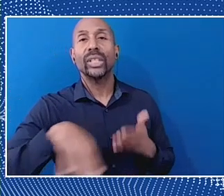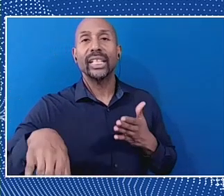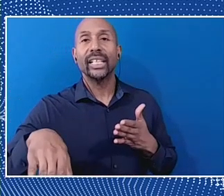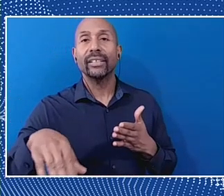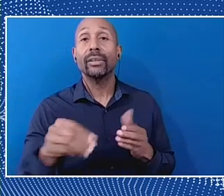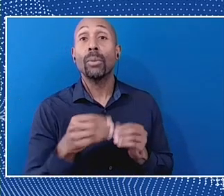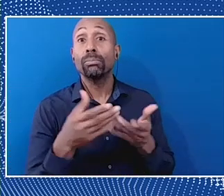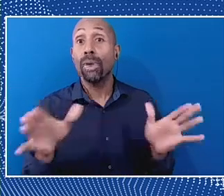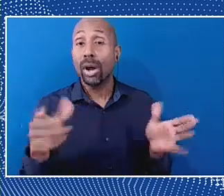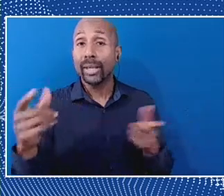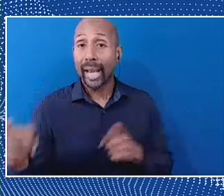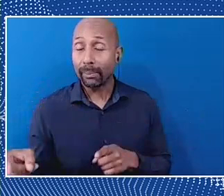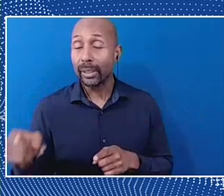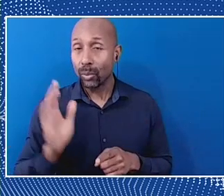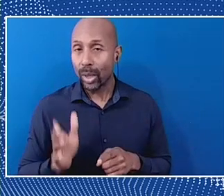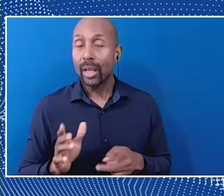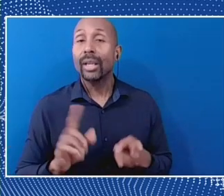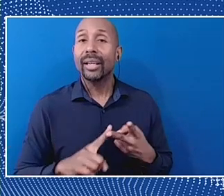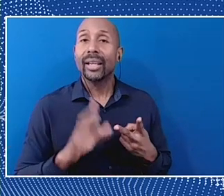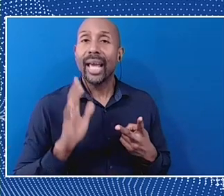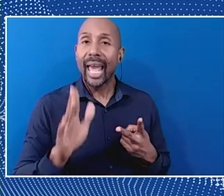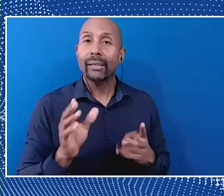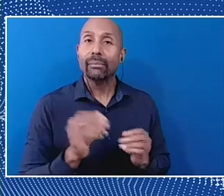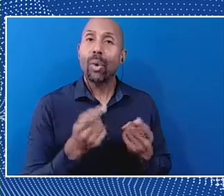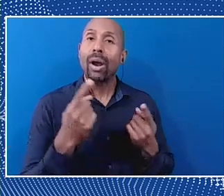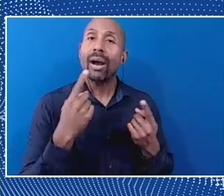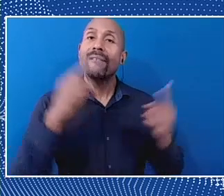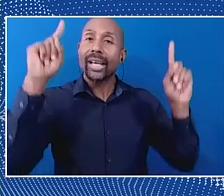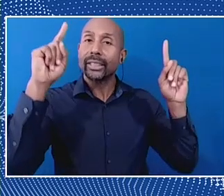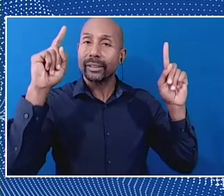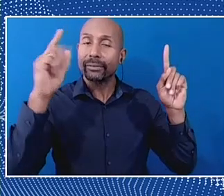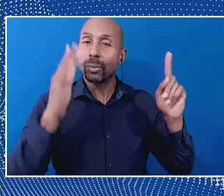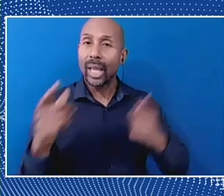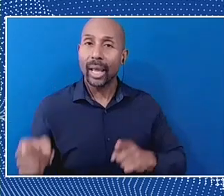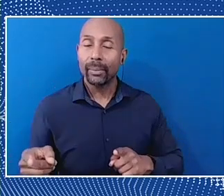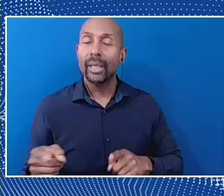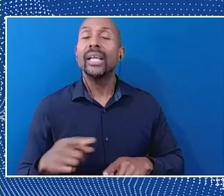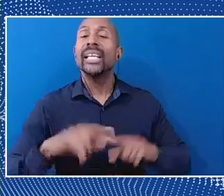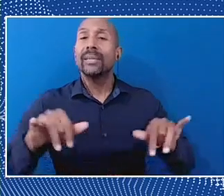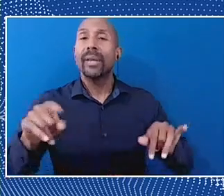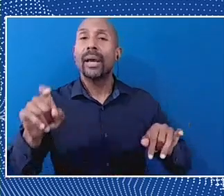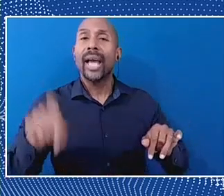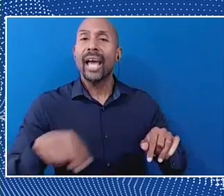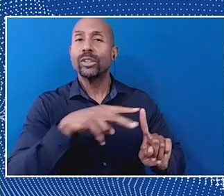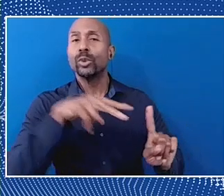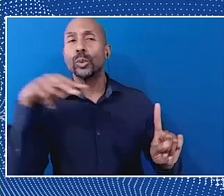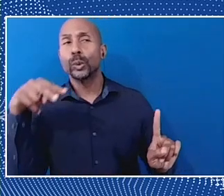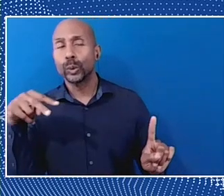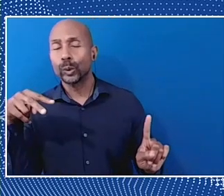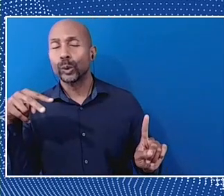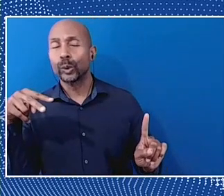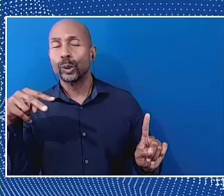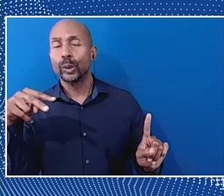I think we have to also take a step back and maybe reframe some of the policies